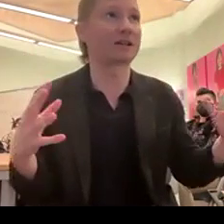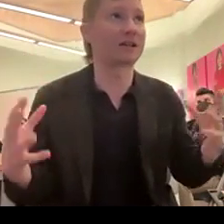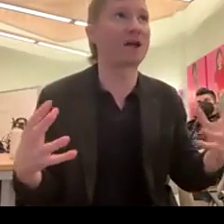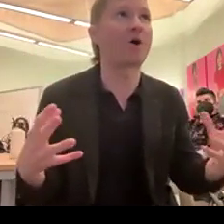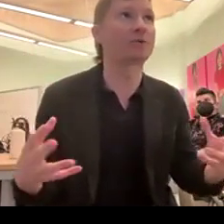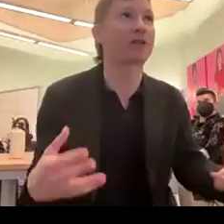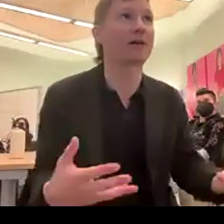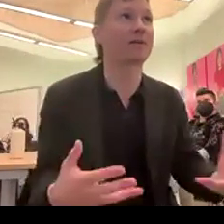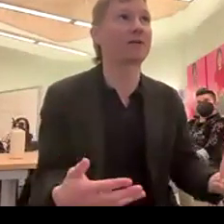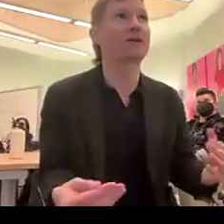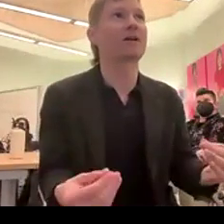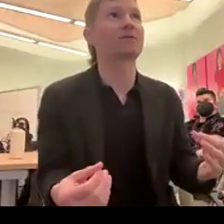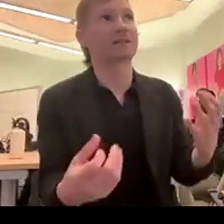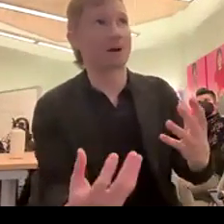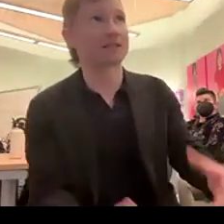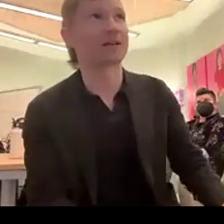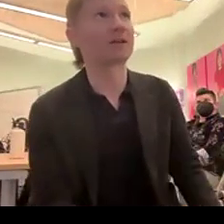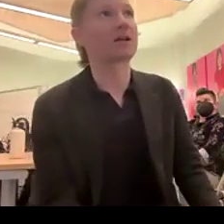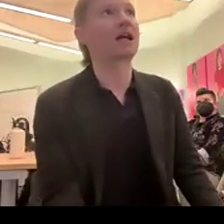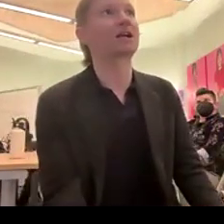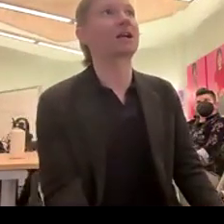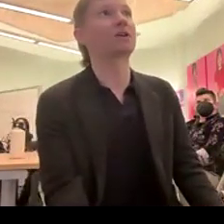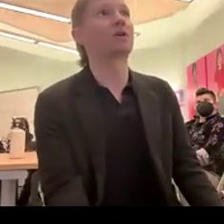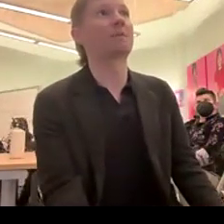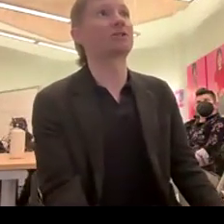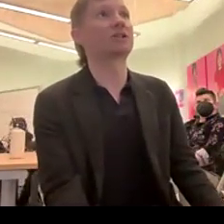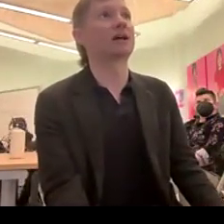my work setting, I can have the table that I need, I can have accessible features in my home,